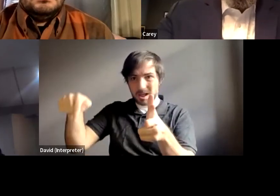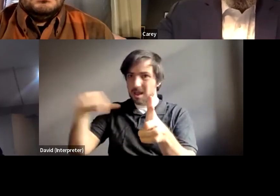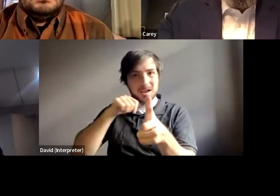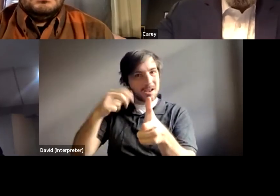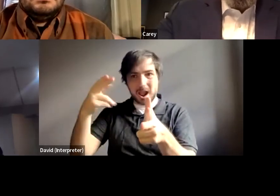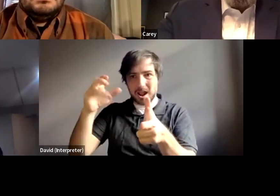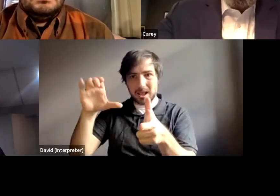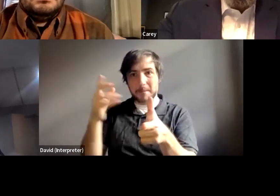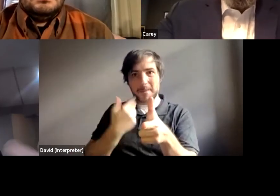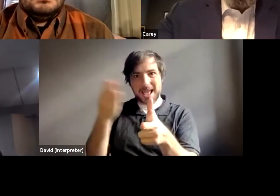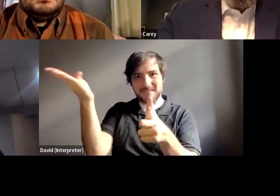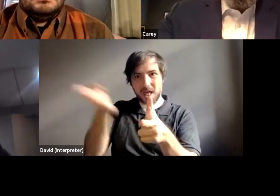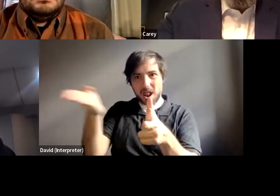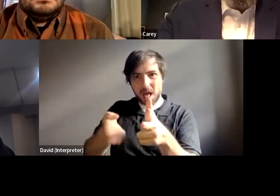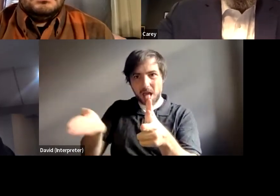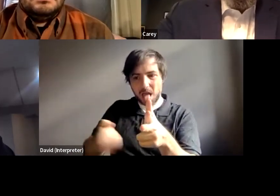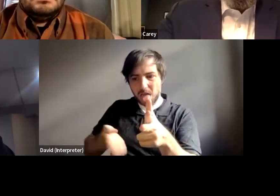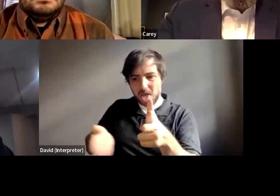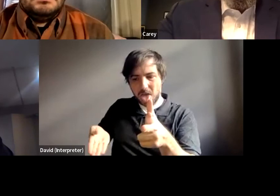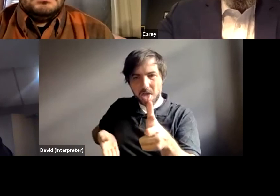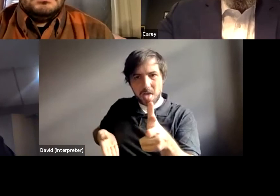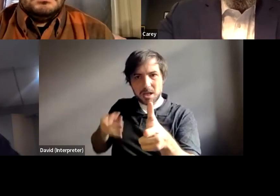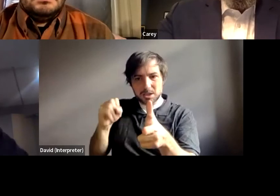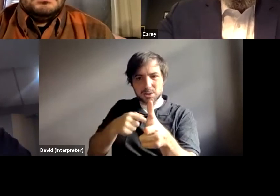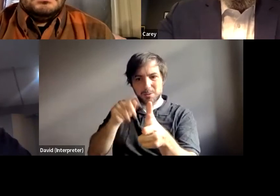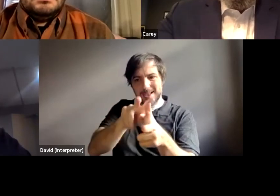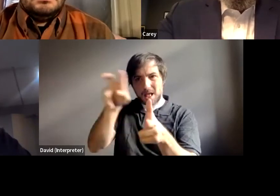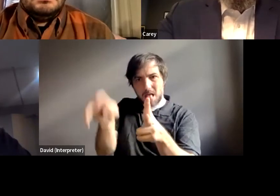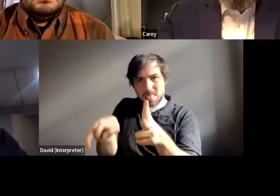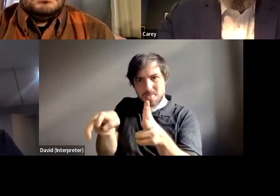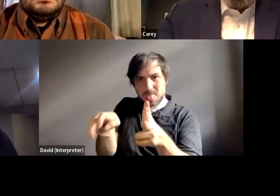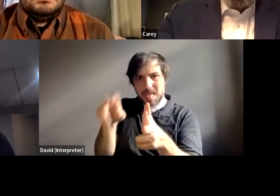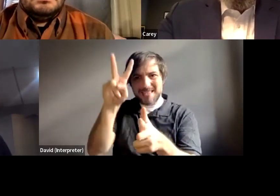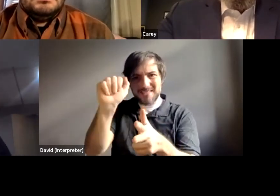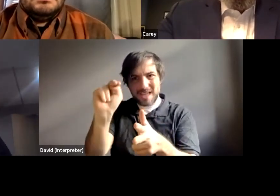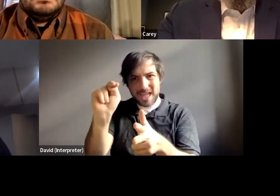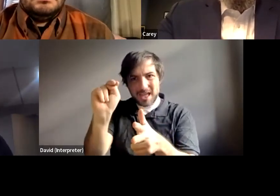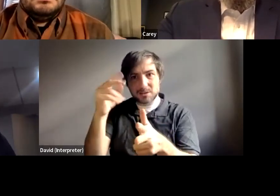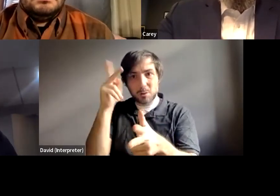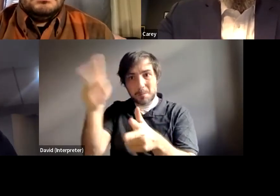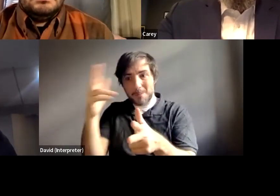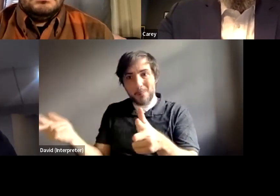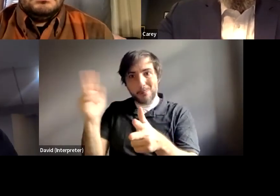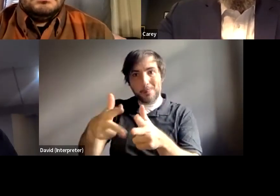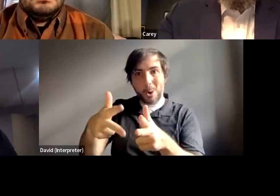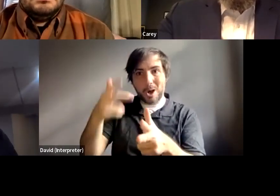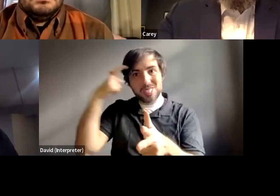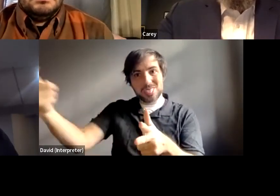that spot accessible for the person inside the van to exit the van. Being aware of those things